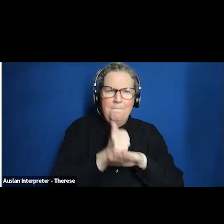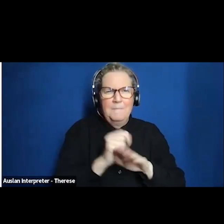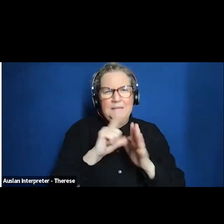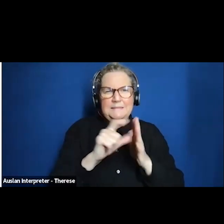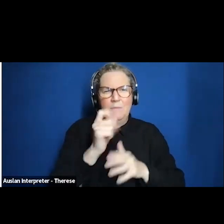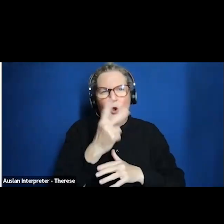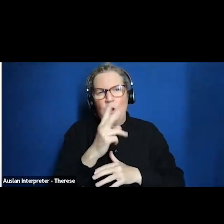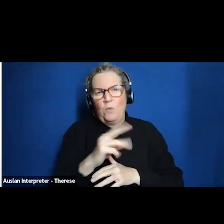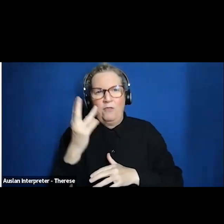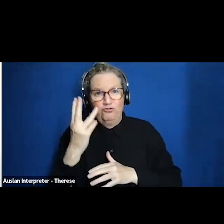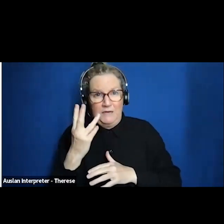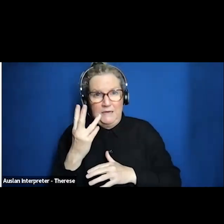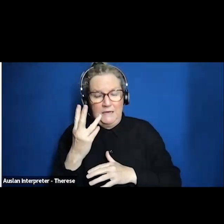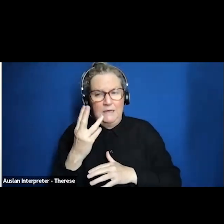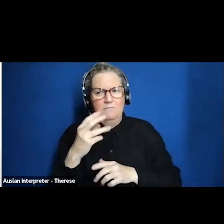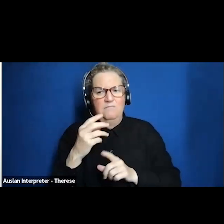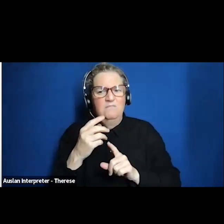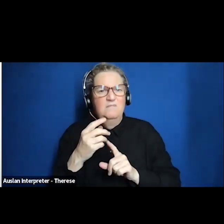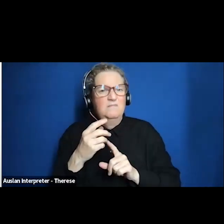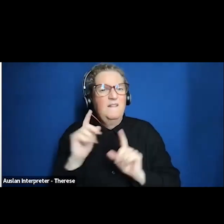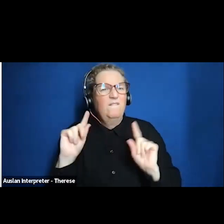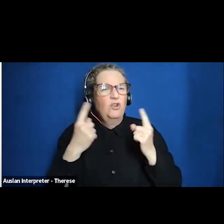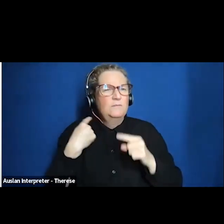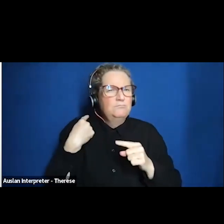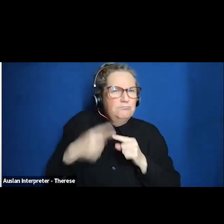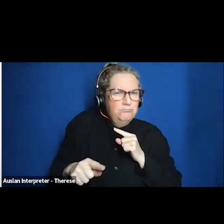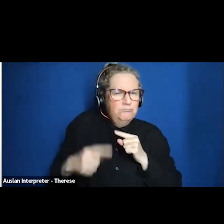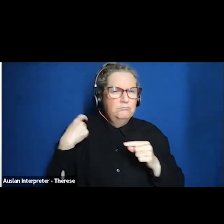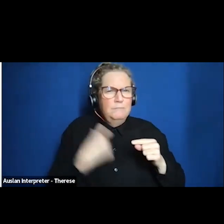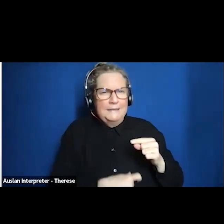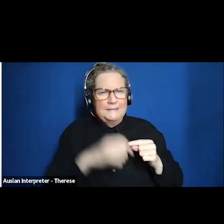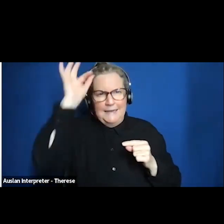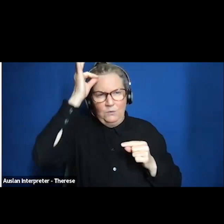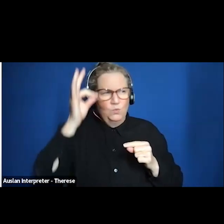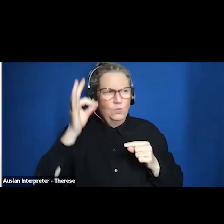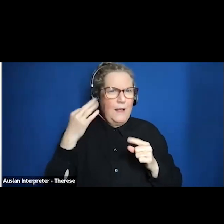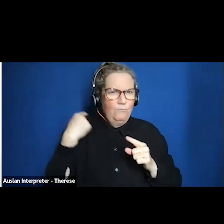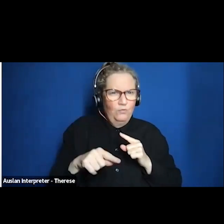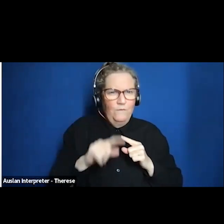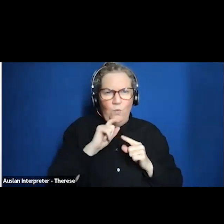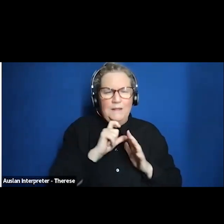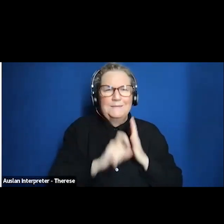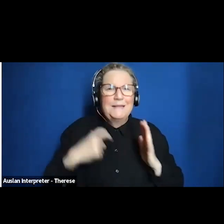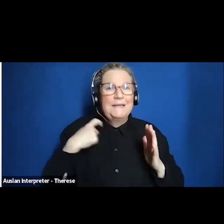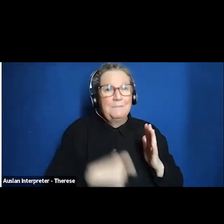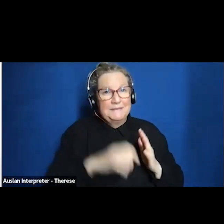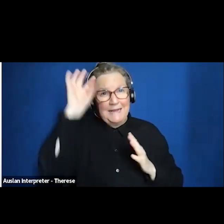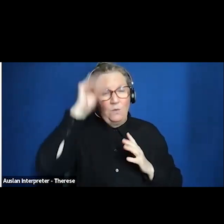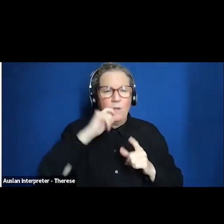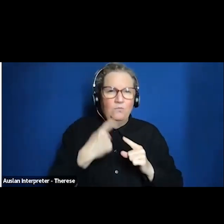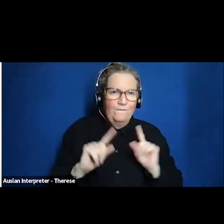following final approval by the Disability Reform Ministerial Council. Our approach to this project